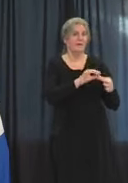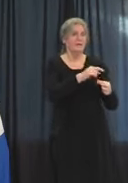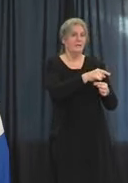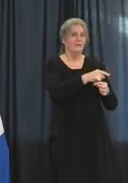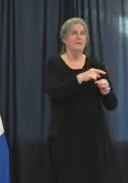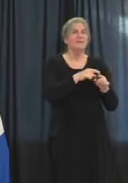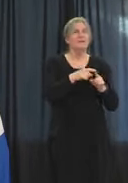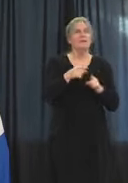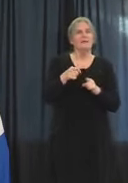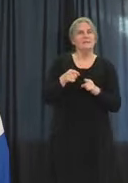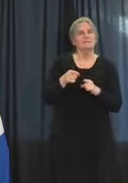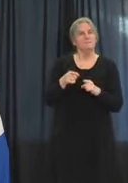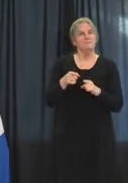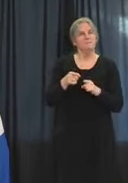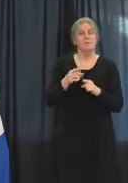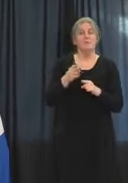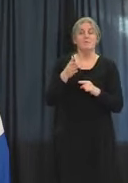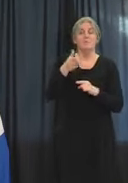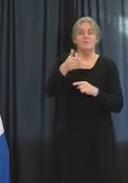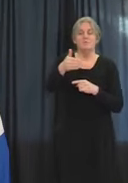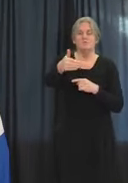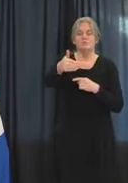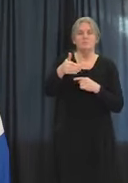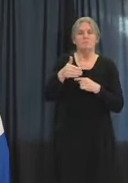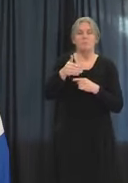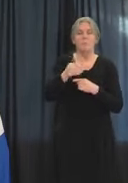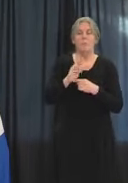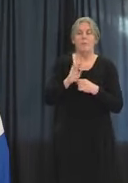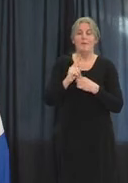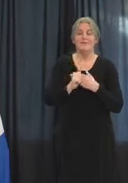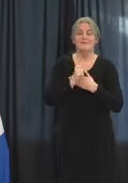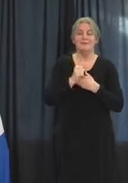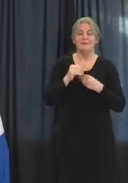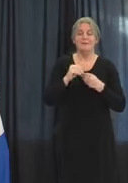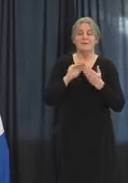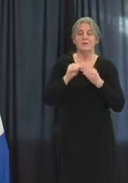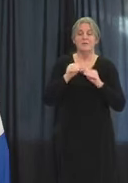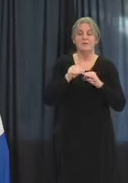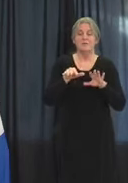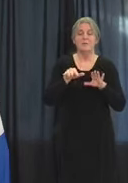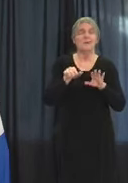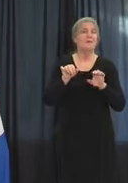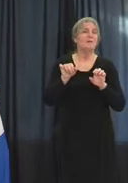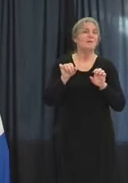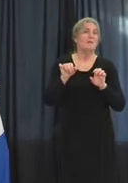Hanley speaks of like a in the future the risk of community